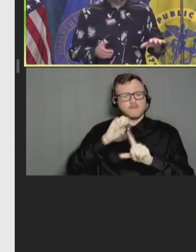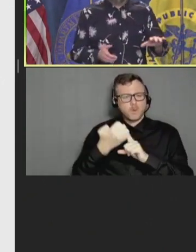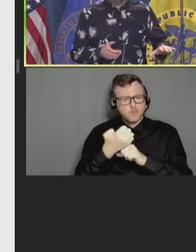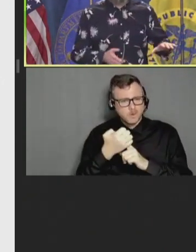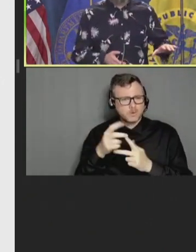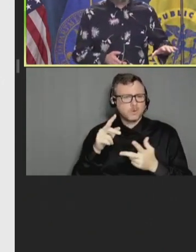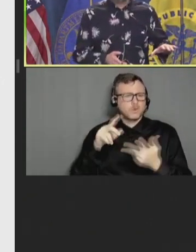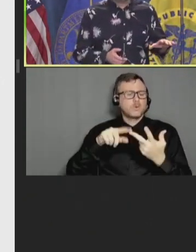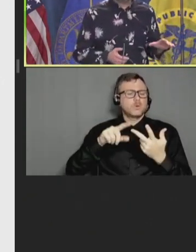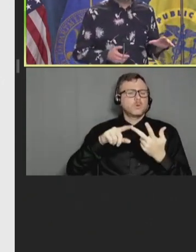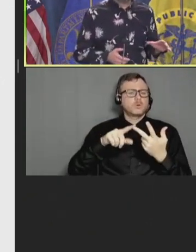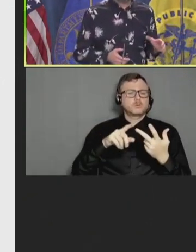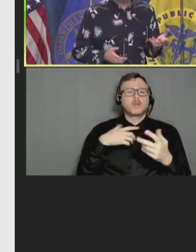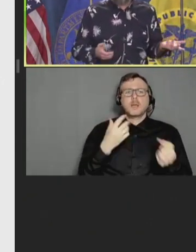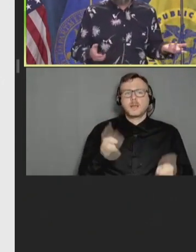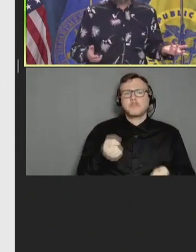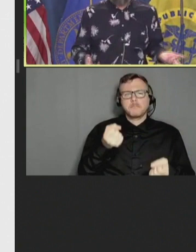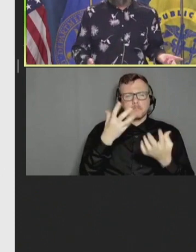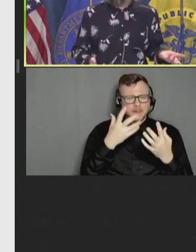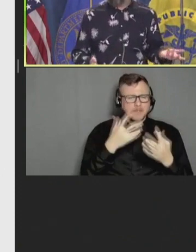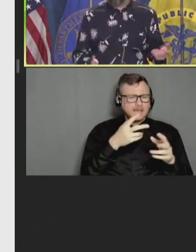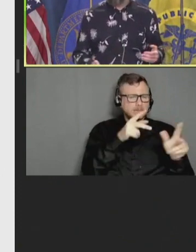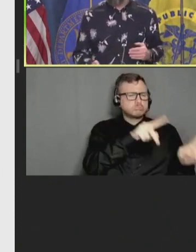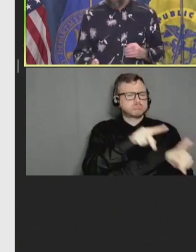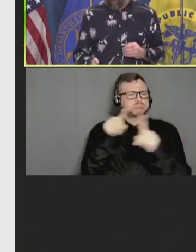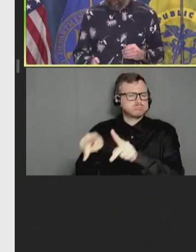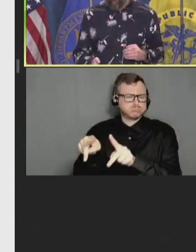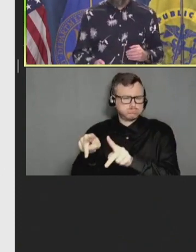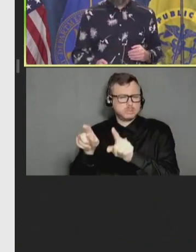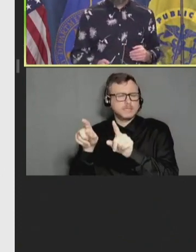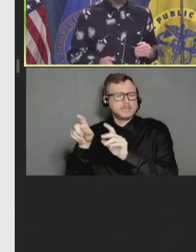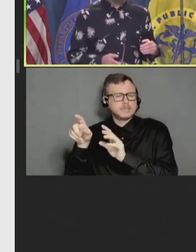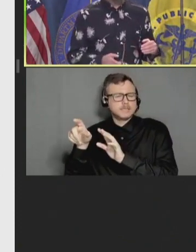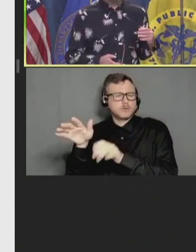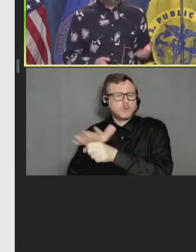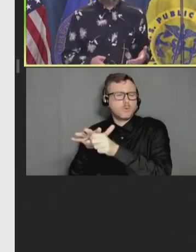a lot of programs mimic what a local health department would be. And a lot of